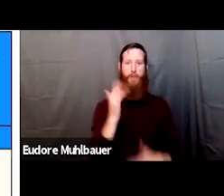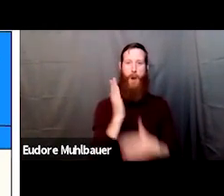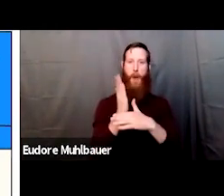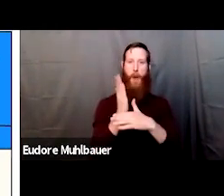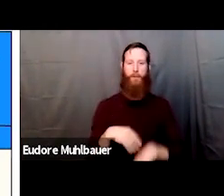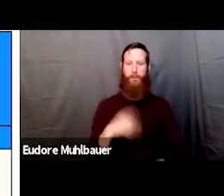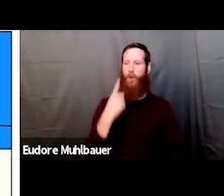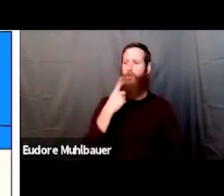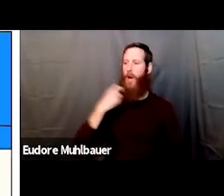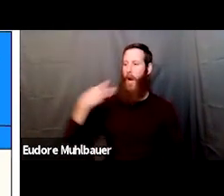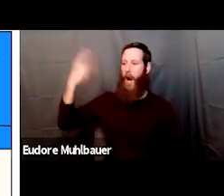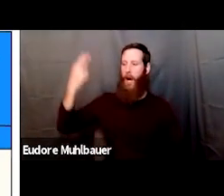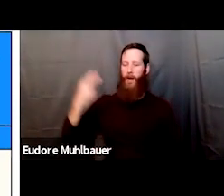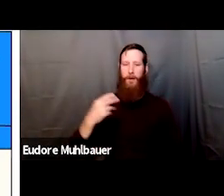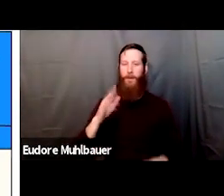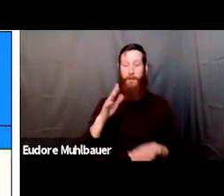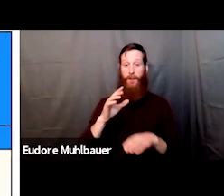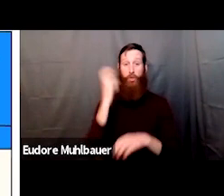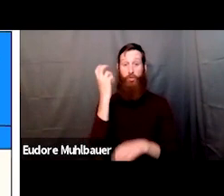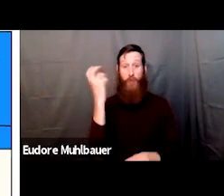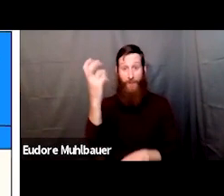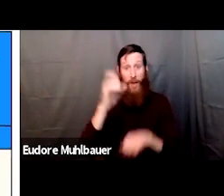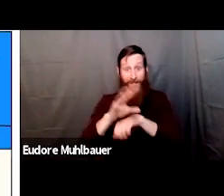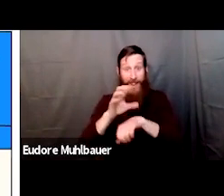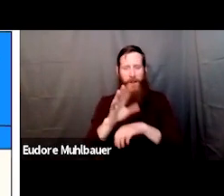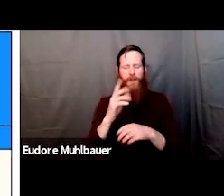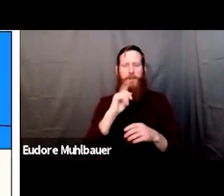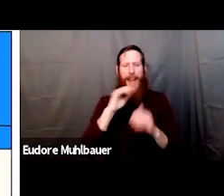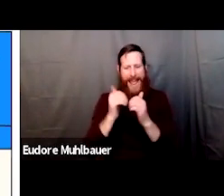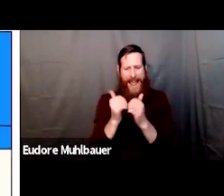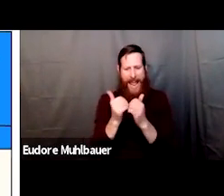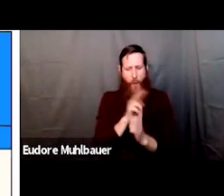the travel advice will give you information about how to apply that when you're traveling in the backcountry.